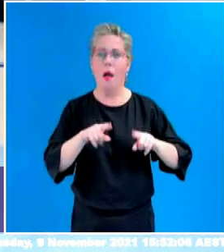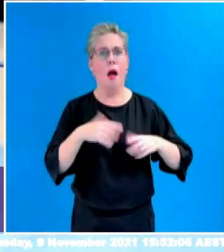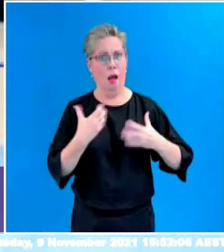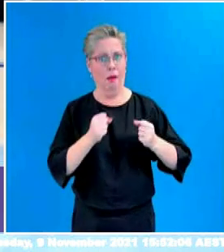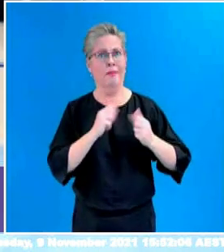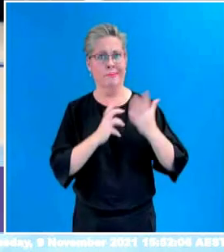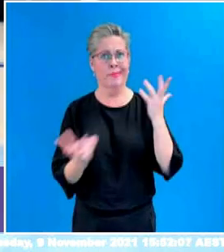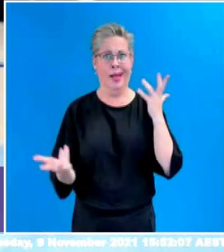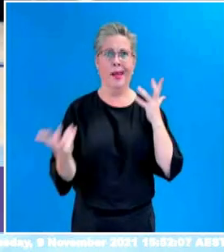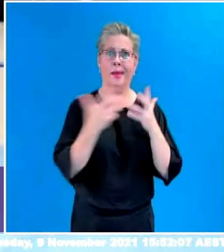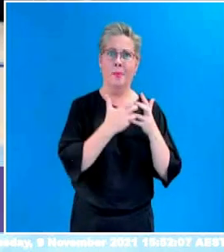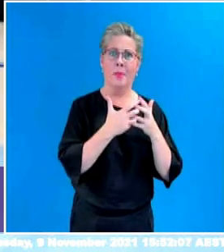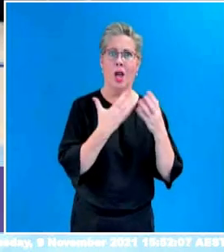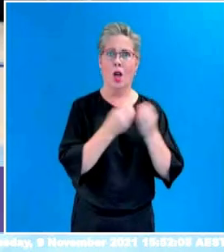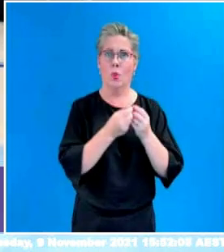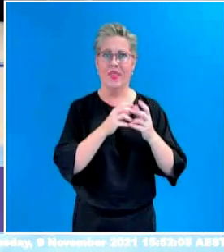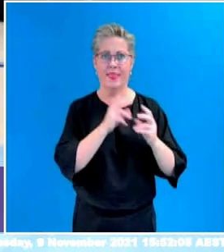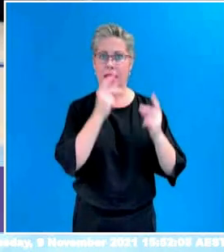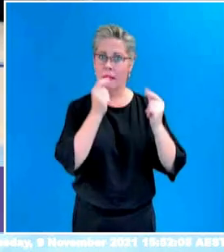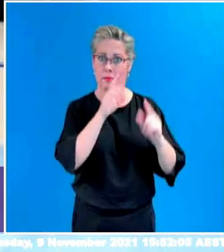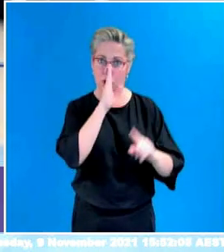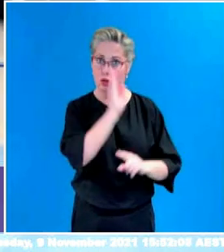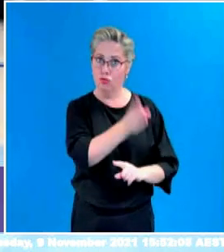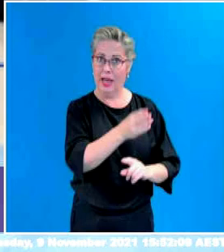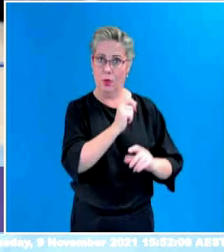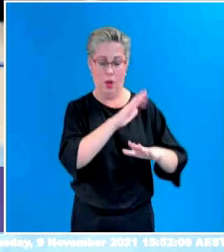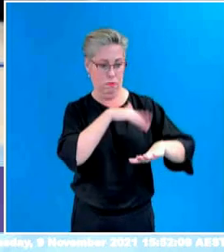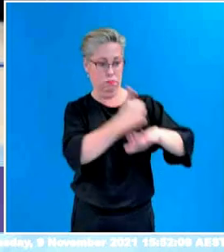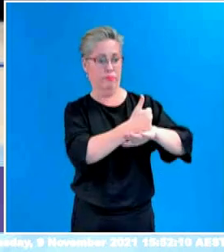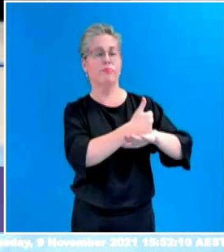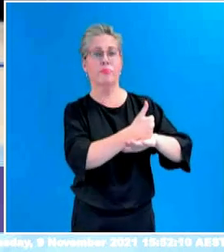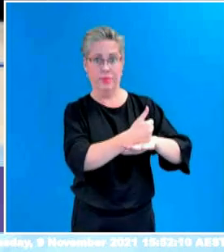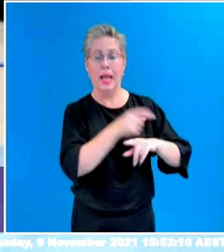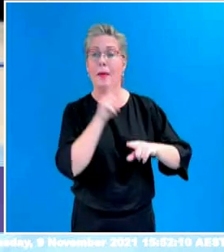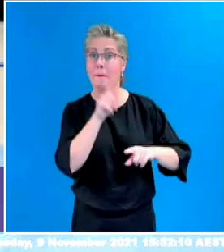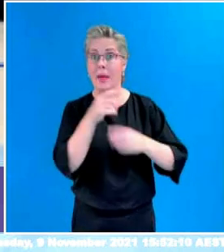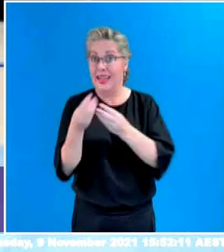substantially met the ongoing obligations at that point in time.